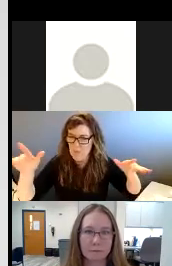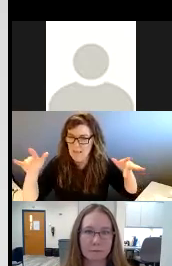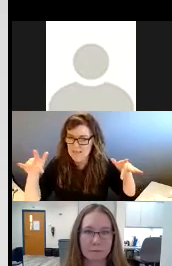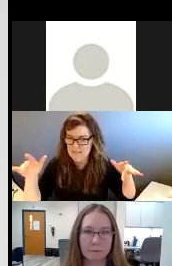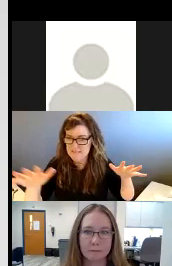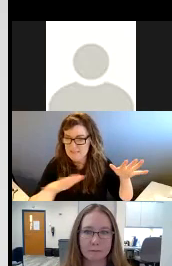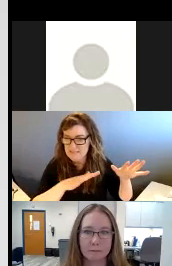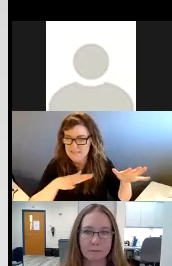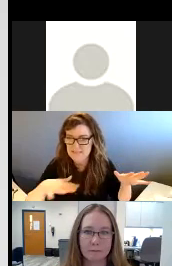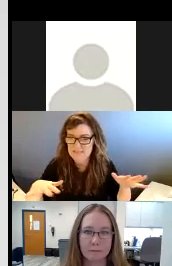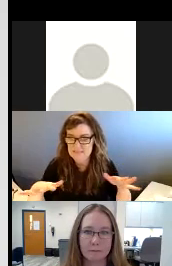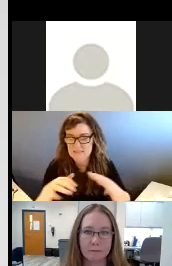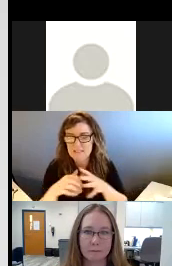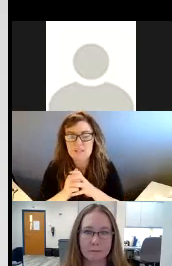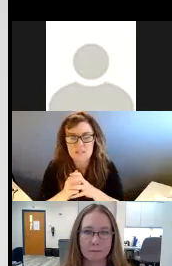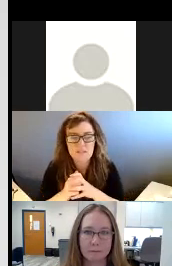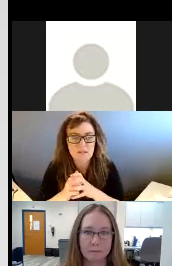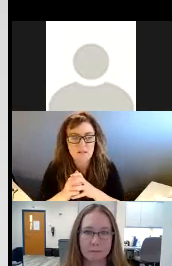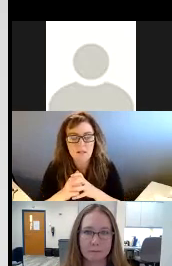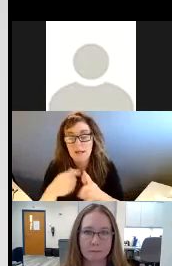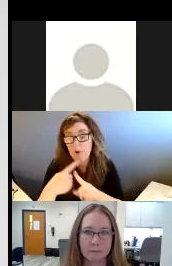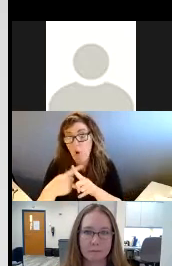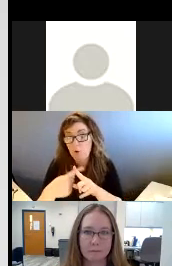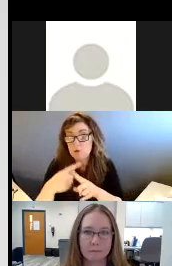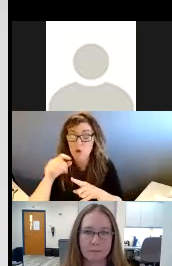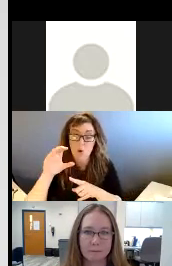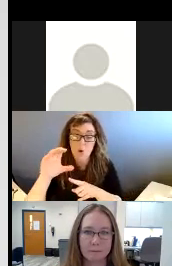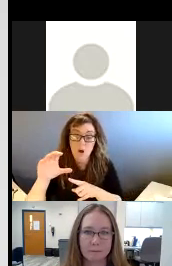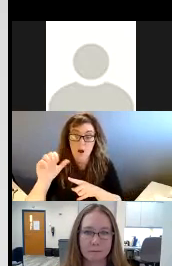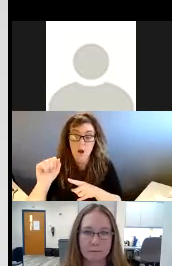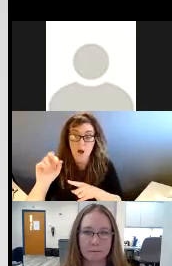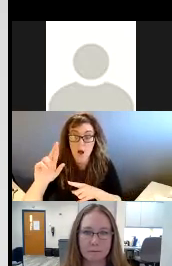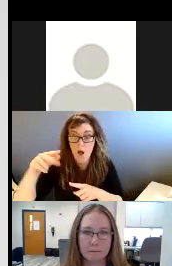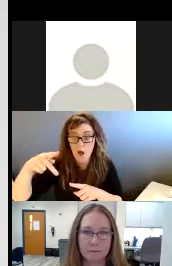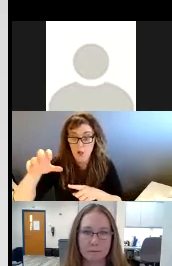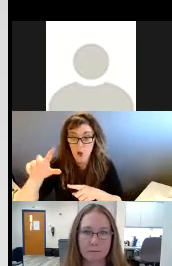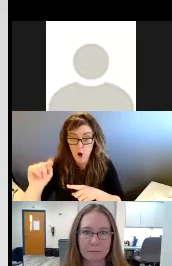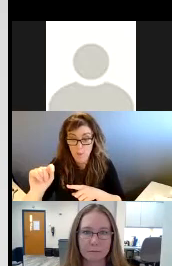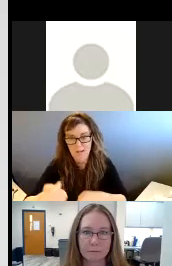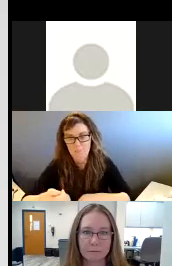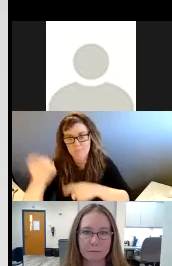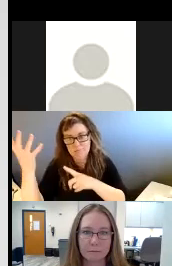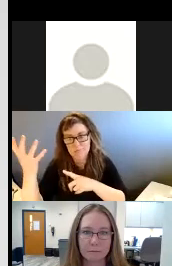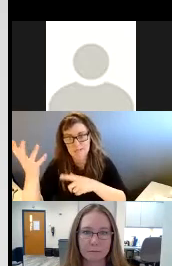ALSO, THEY HAD A BUNCH OF CARPET. THEY KNEW THEY NEEDED TO TAKE OUT THE CARPETING AND PUT IN LAMINATE FLOORING.